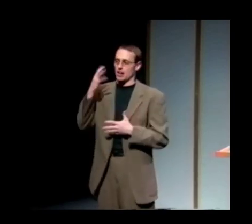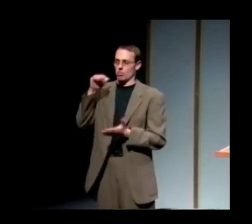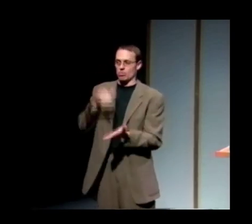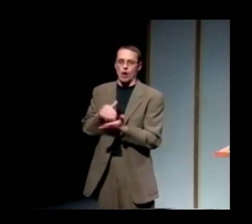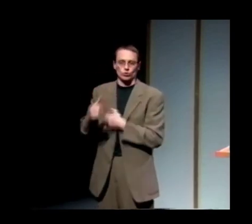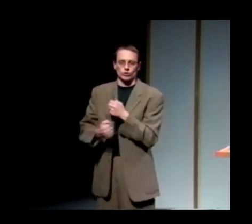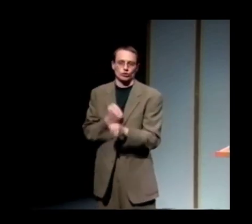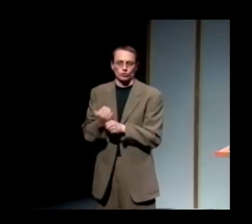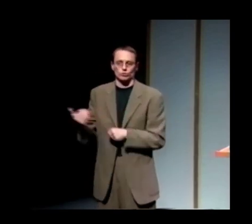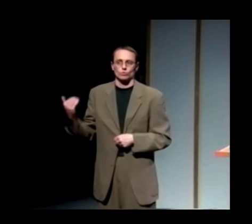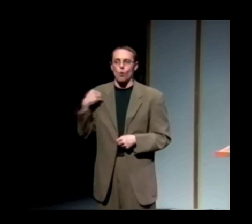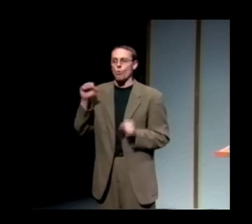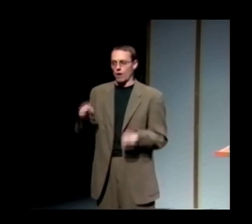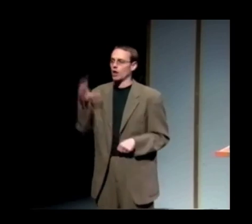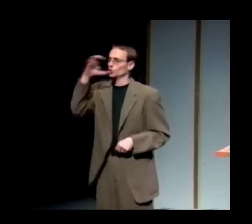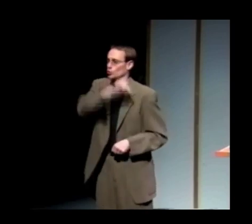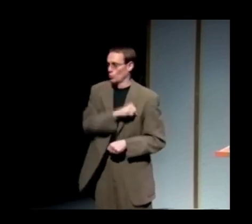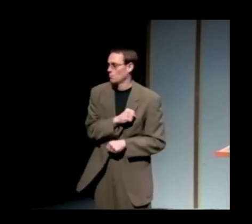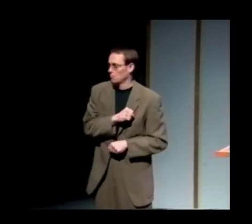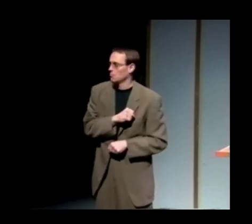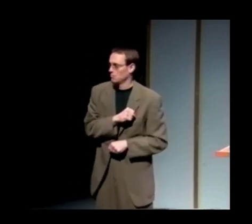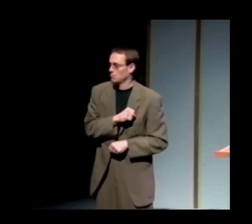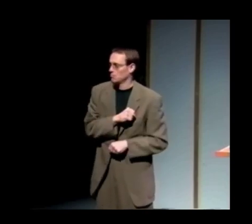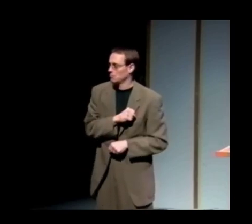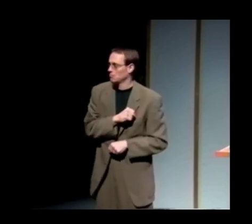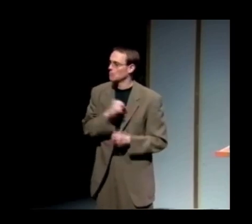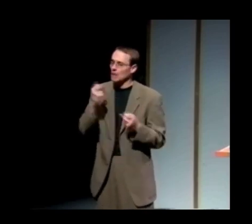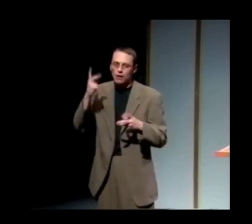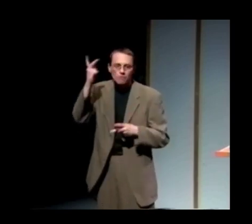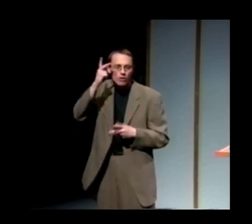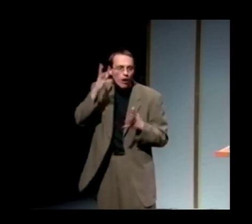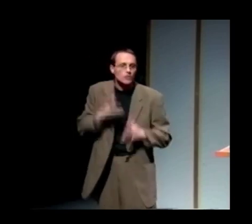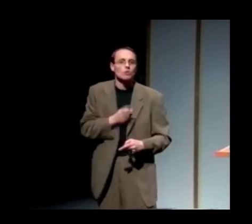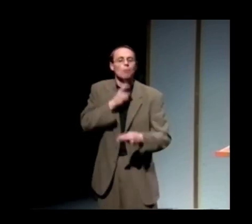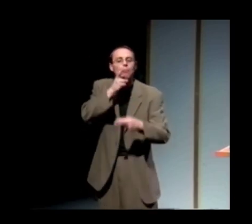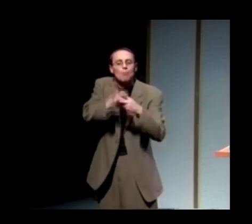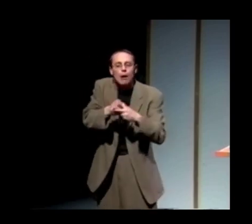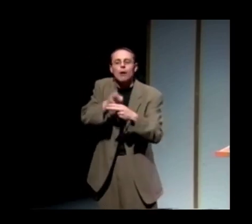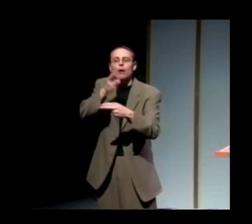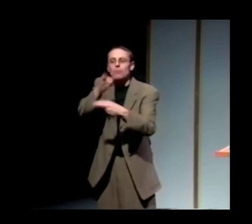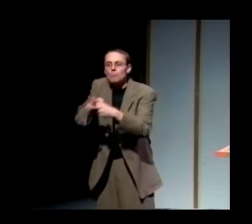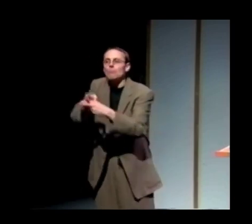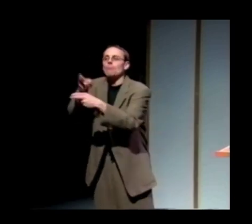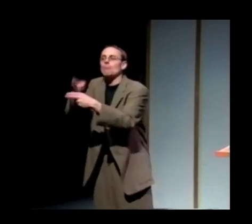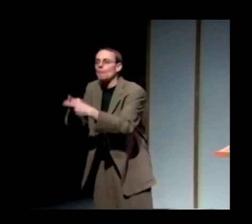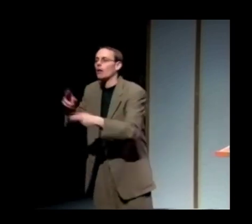SIGN LANGUAGE HAS BEEN-- HAS LIVED FOR MANY, MANY THOUSANDS OF YEARS.